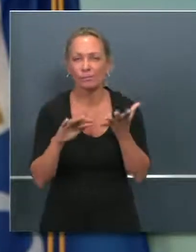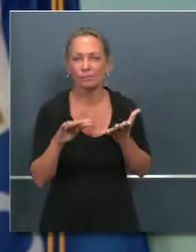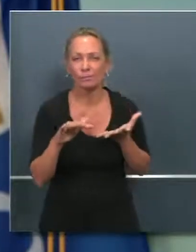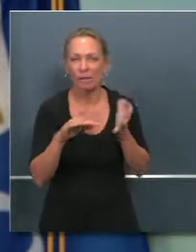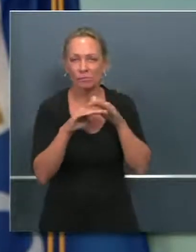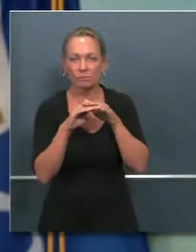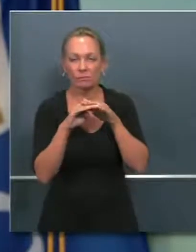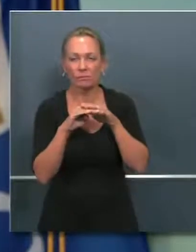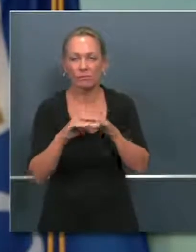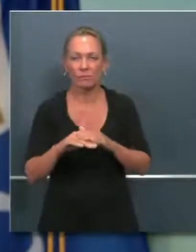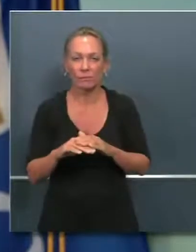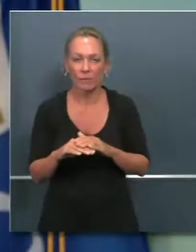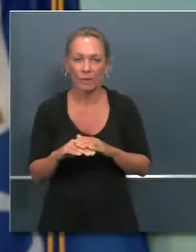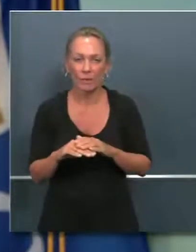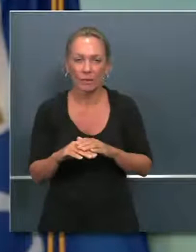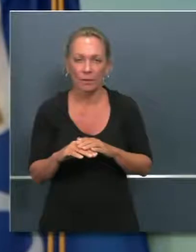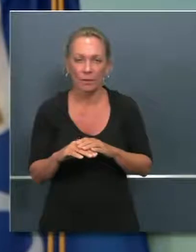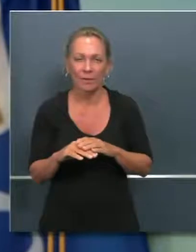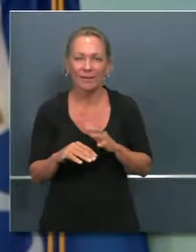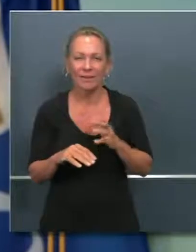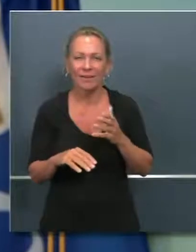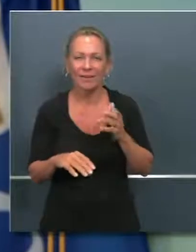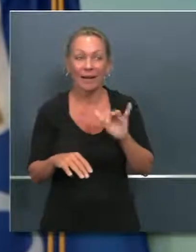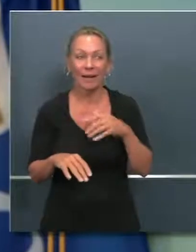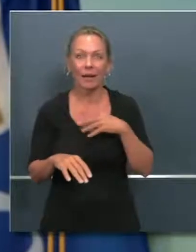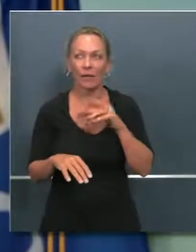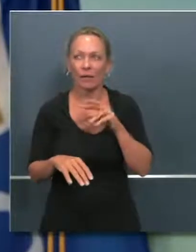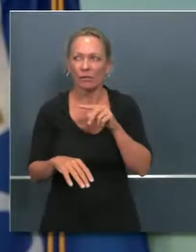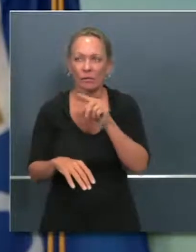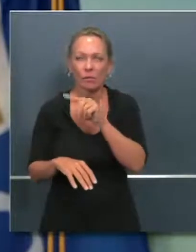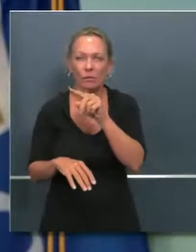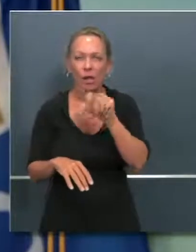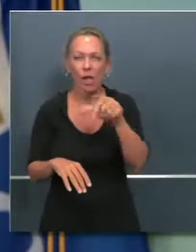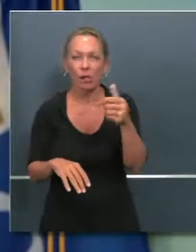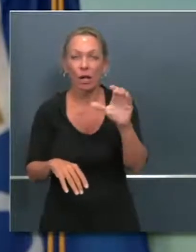saw for example in South Korea some infamous examples of South Korea as they were making